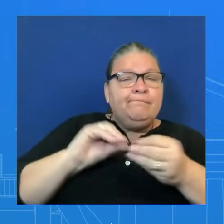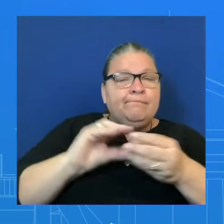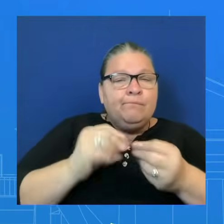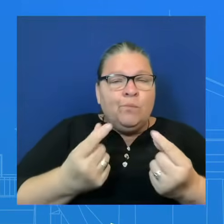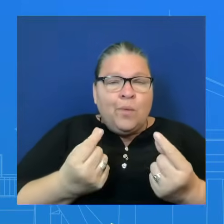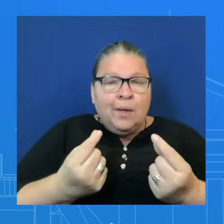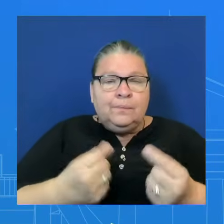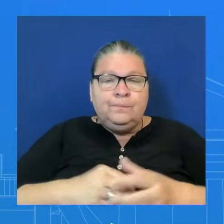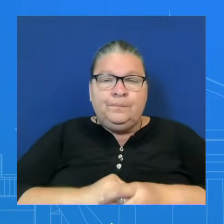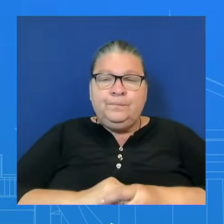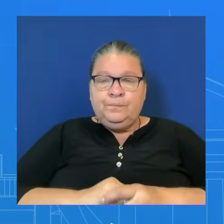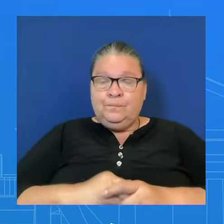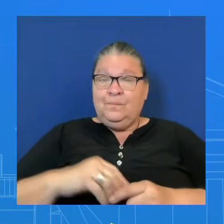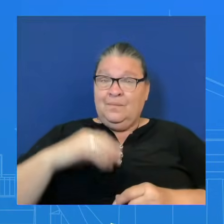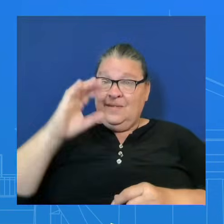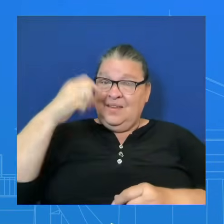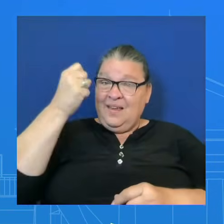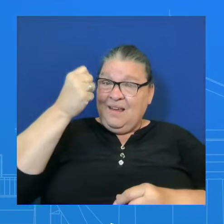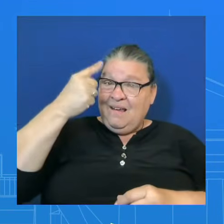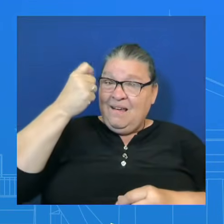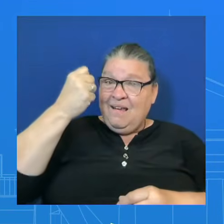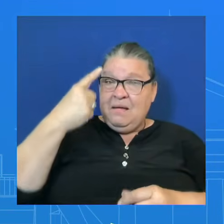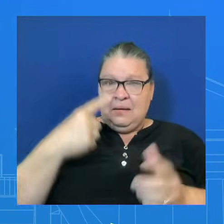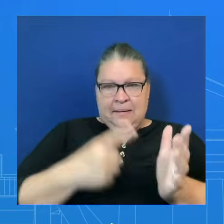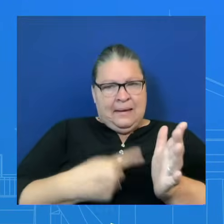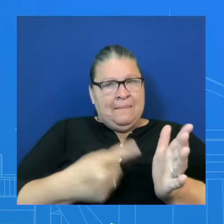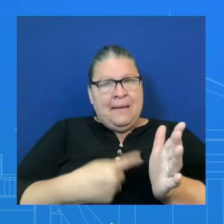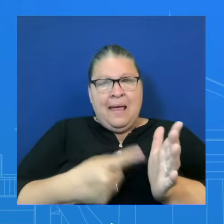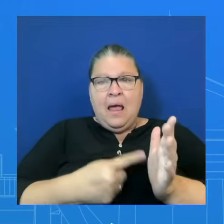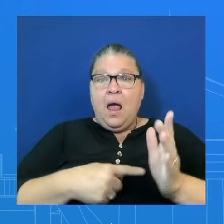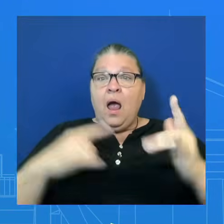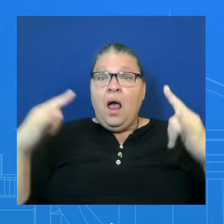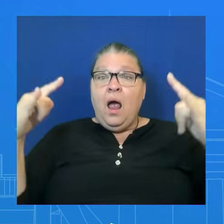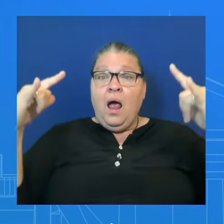The difference is, when we do it, when we feel like we need to do it, it's done professionally,